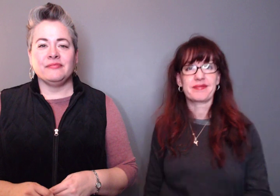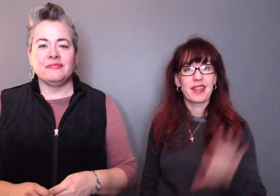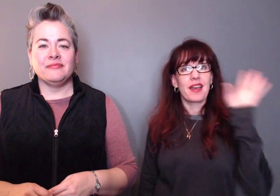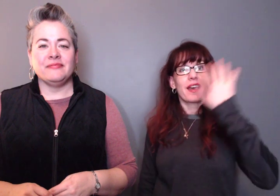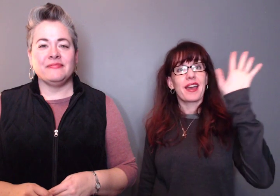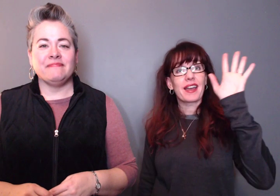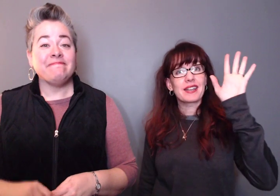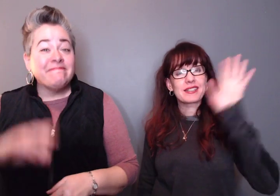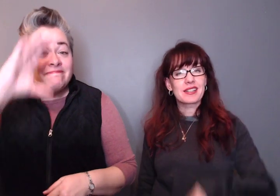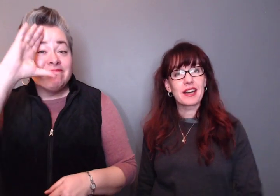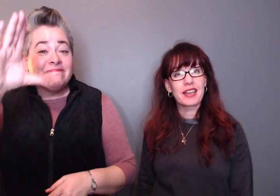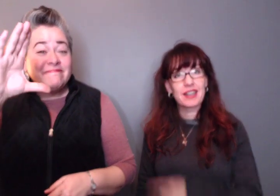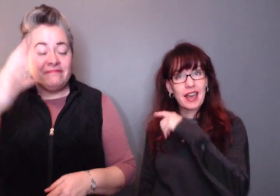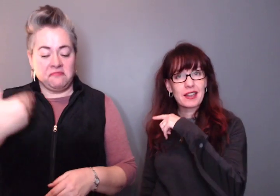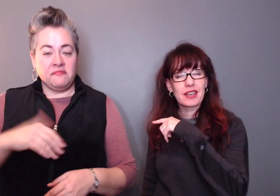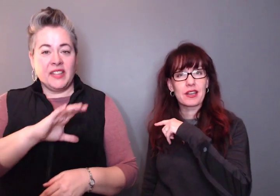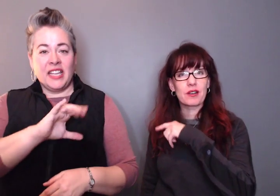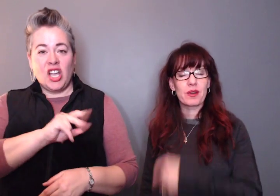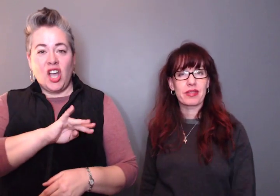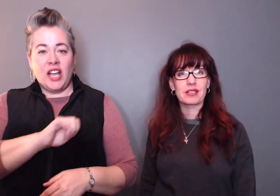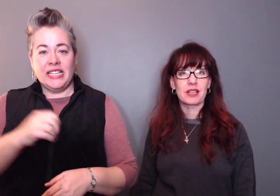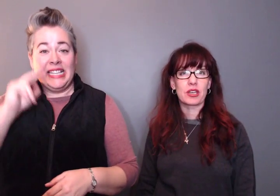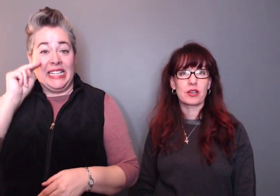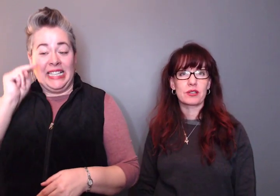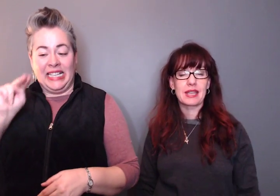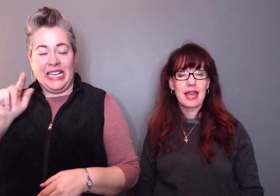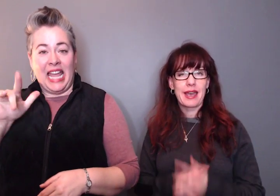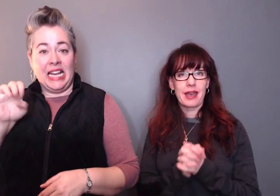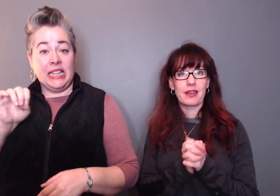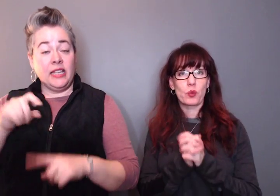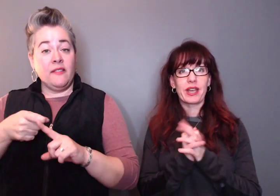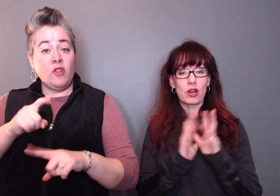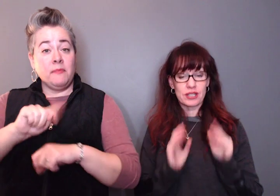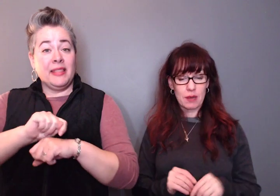Hey guys Connie and Natalie here with Thistles and Coos.We are coming